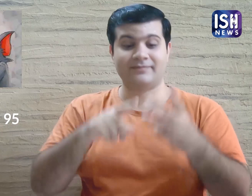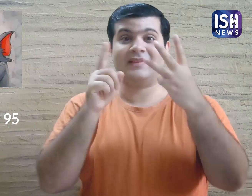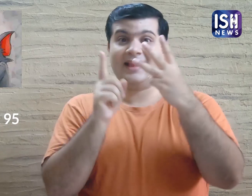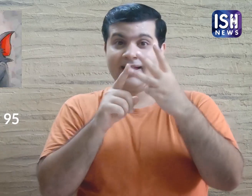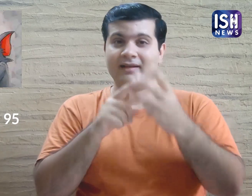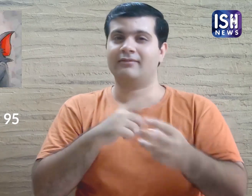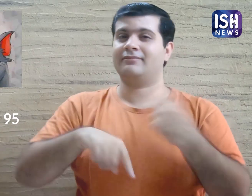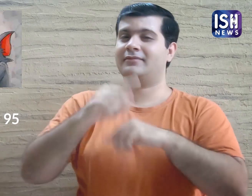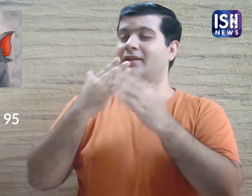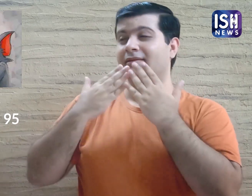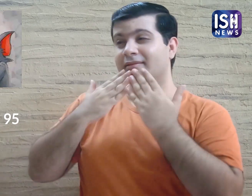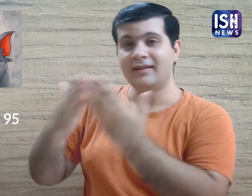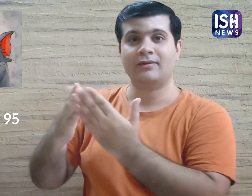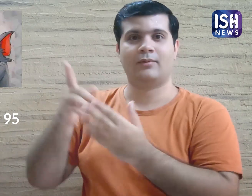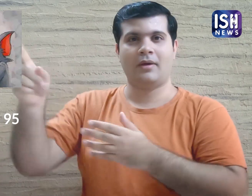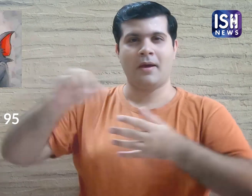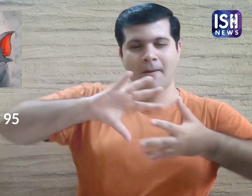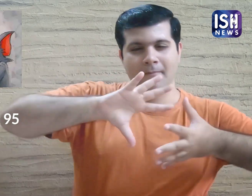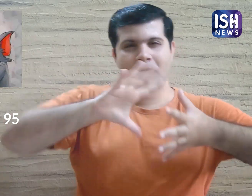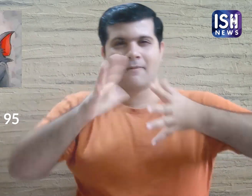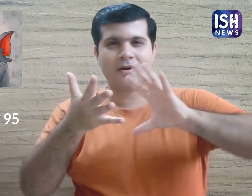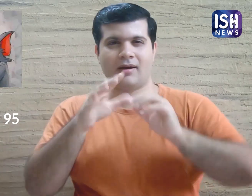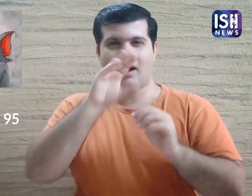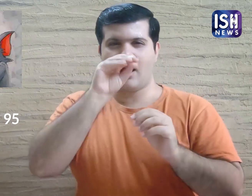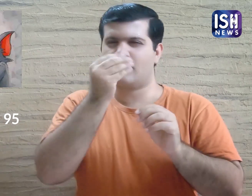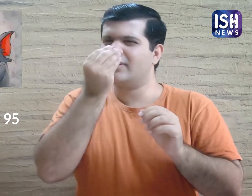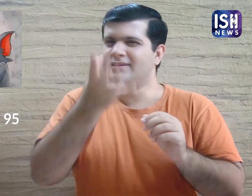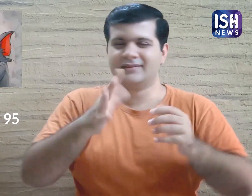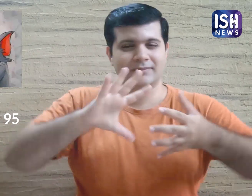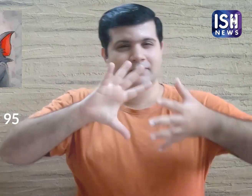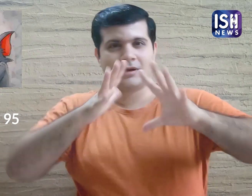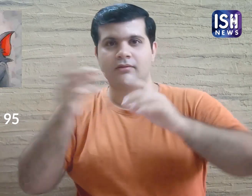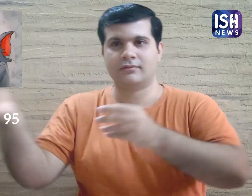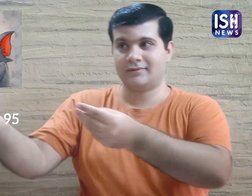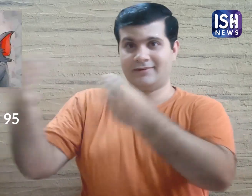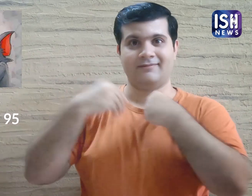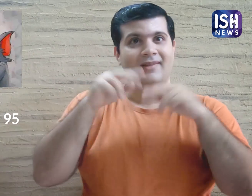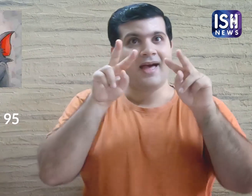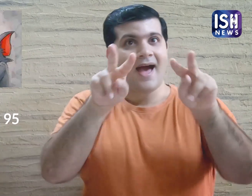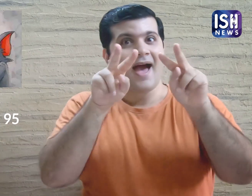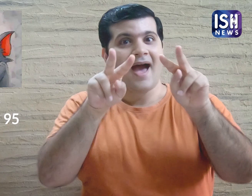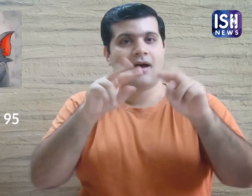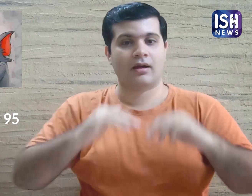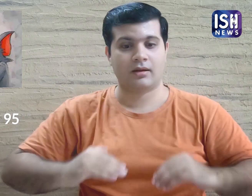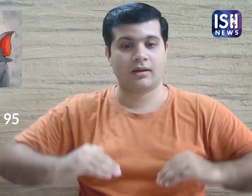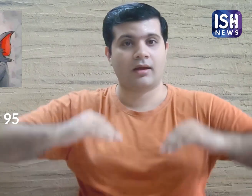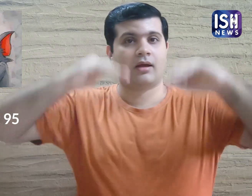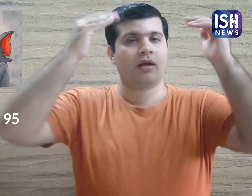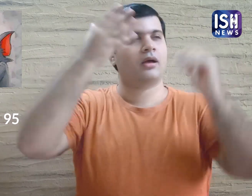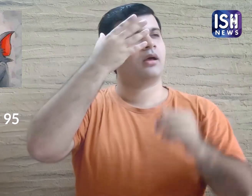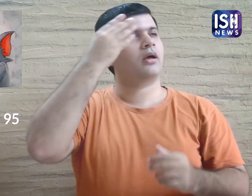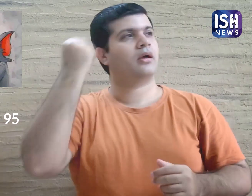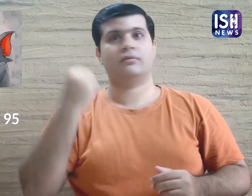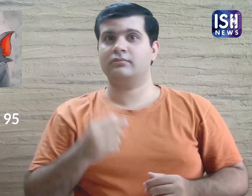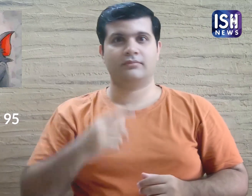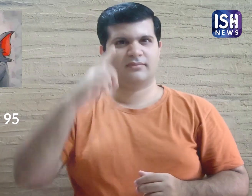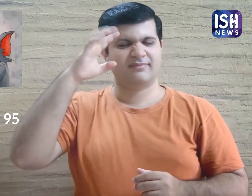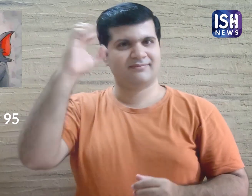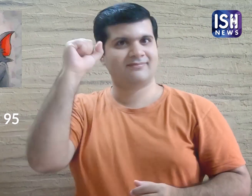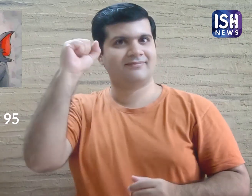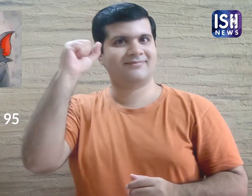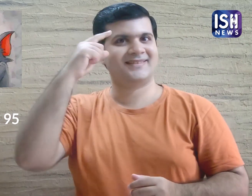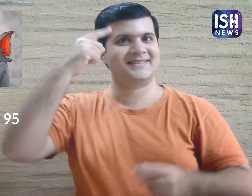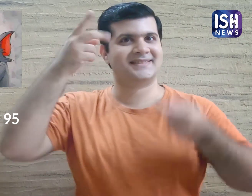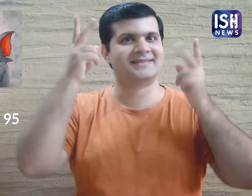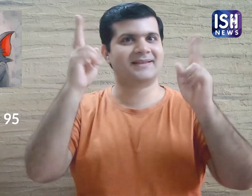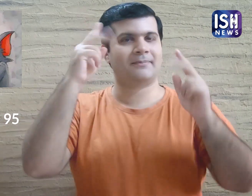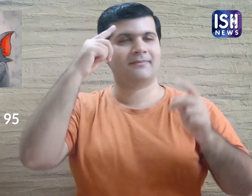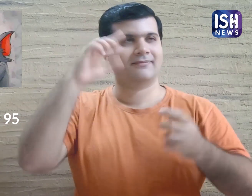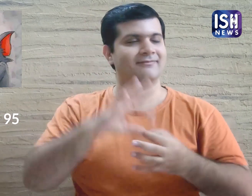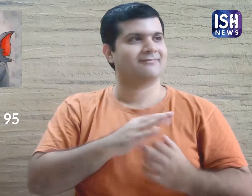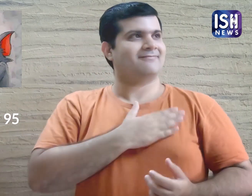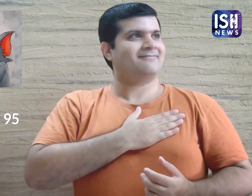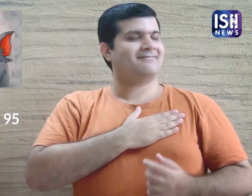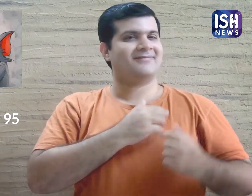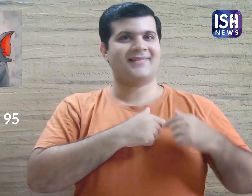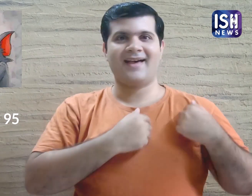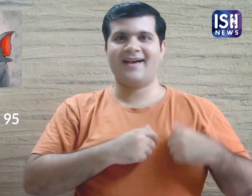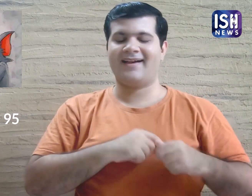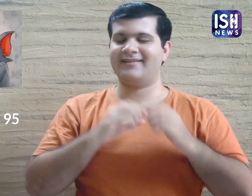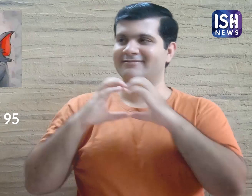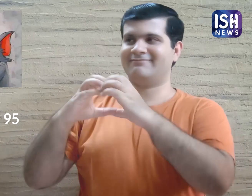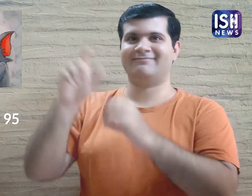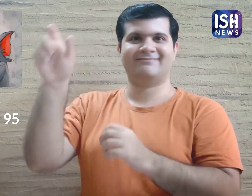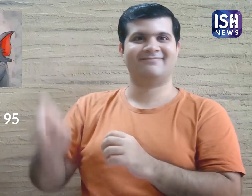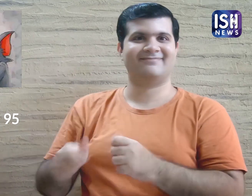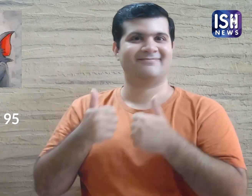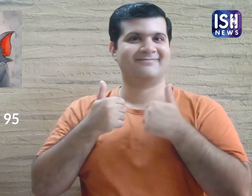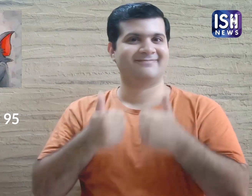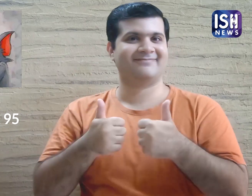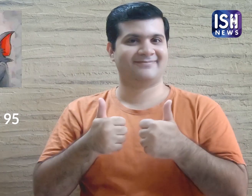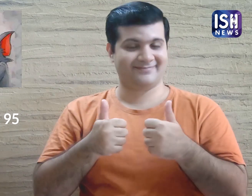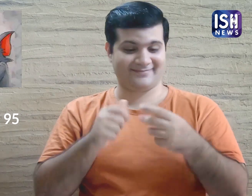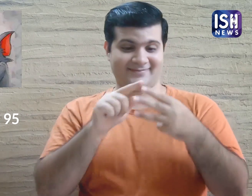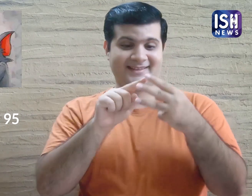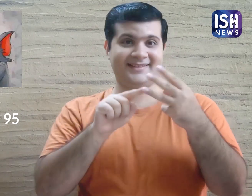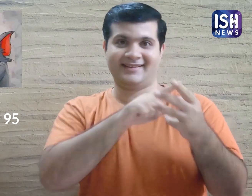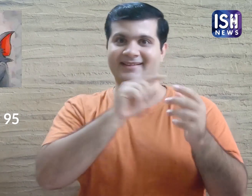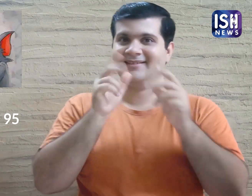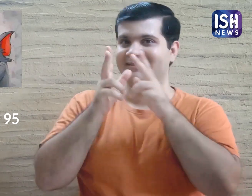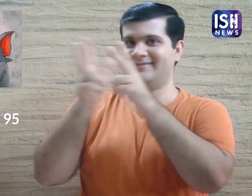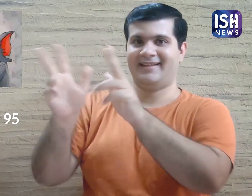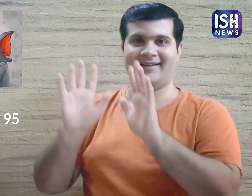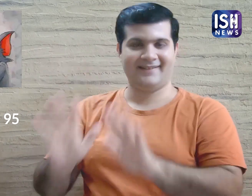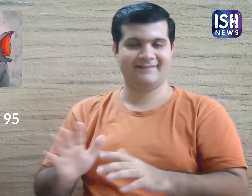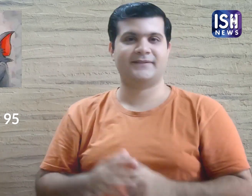and "Thank you for giving us such memorable cartoons which can't be erased so easily from our hearts."